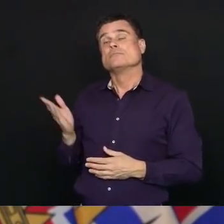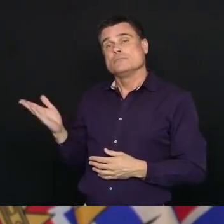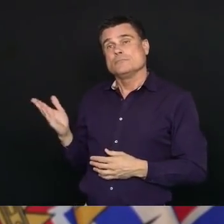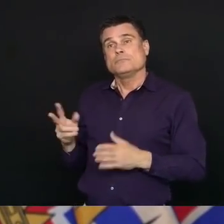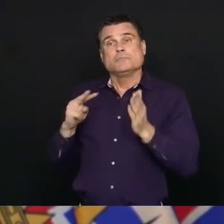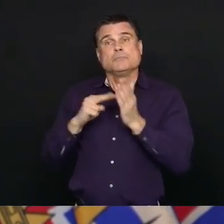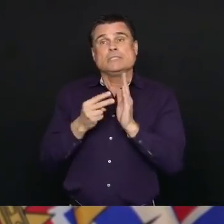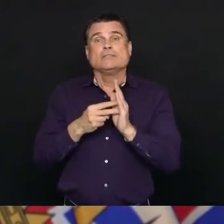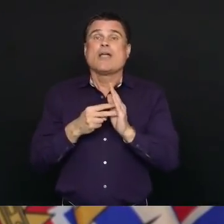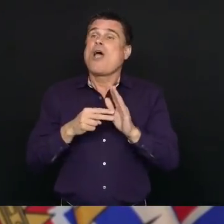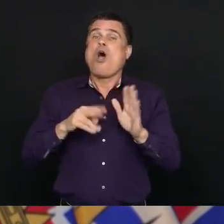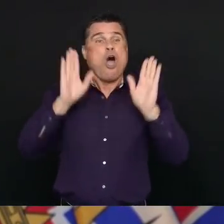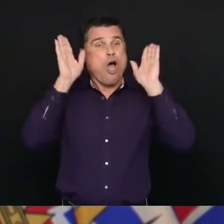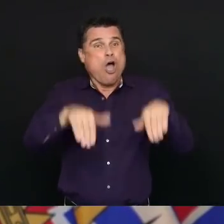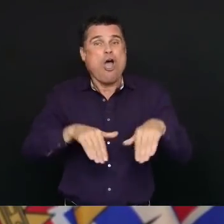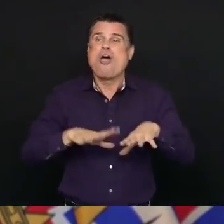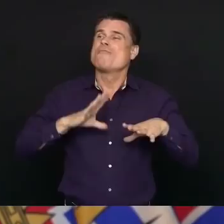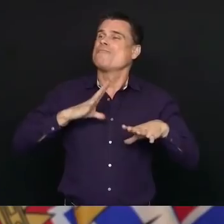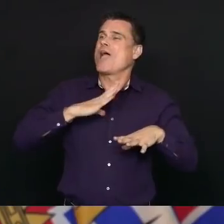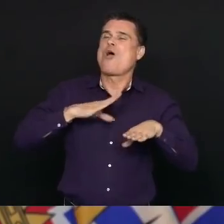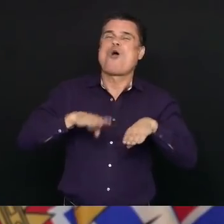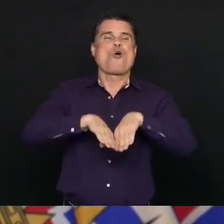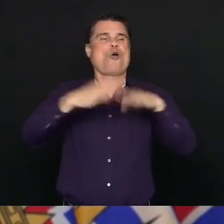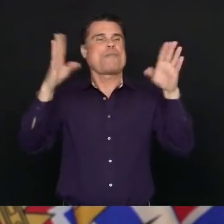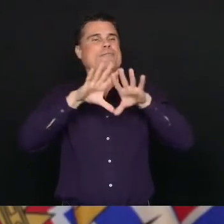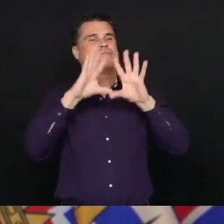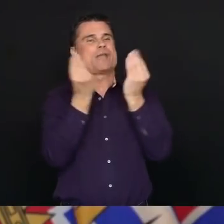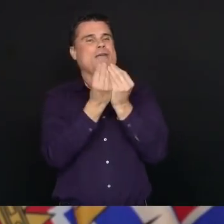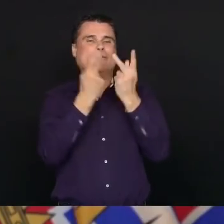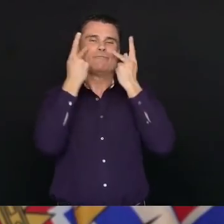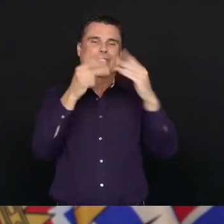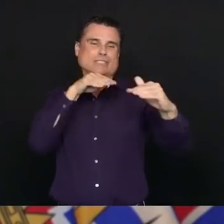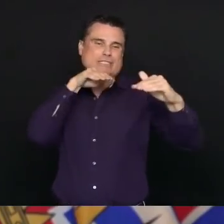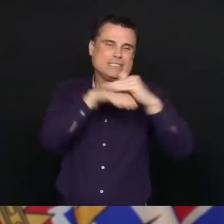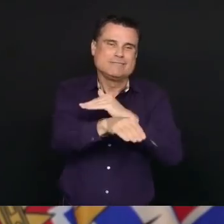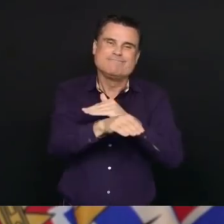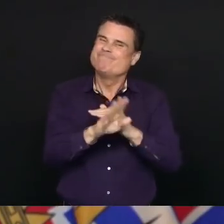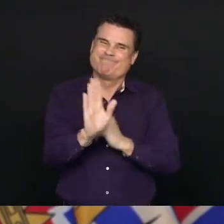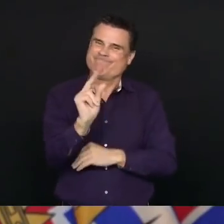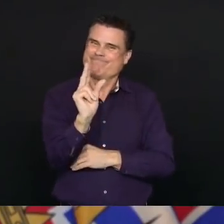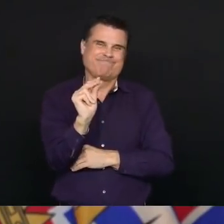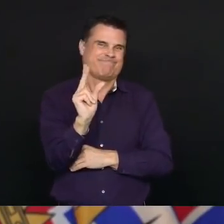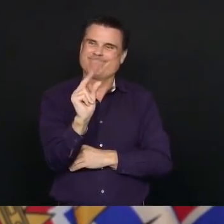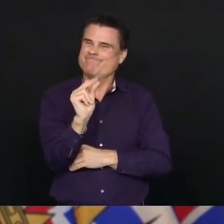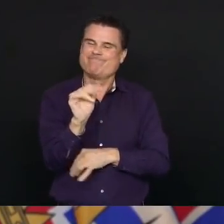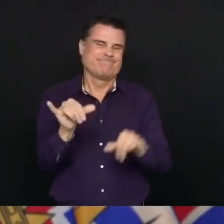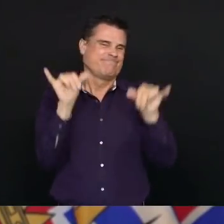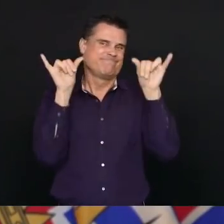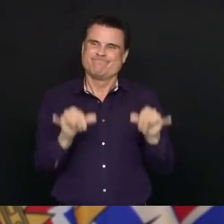the visiting policies. The sad thing is is no. We are restricting visiting and all long-term care homes in BC right now.